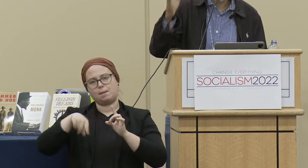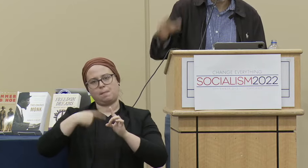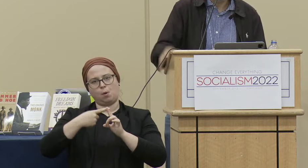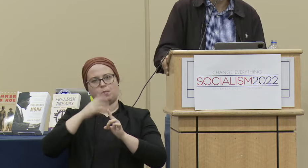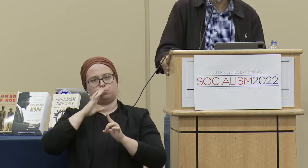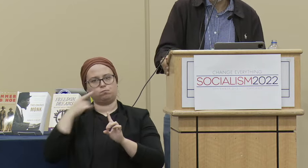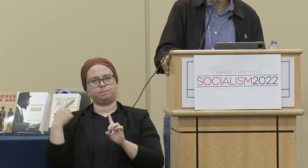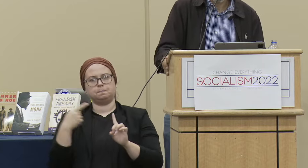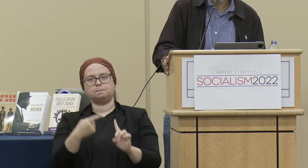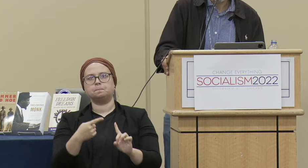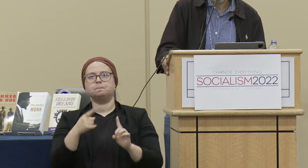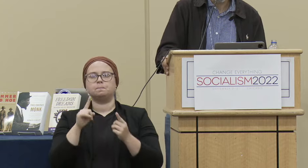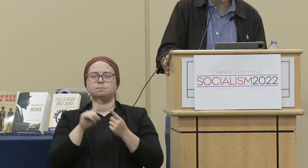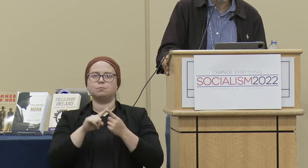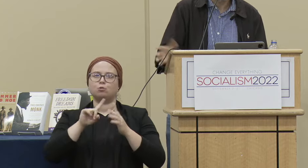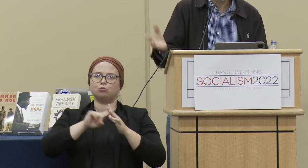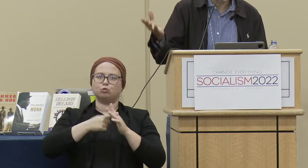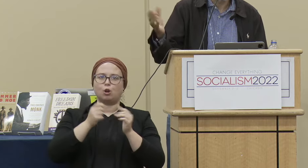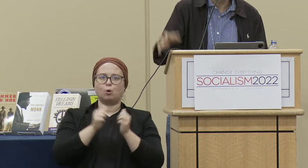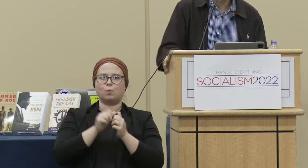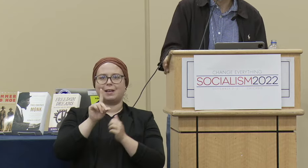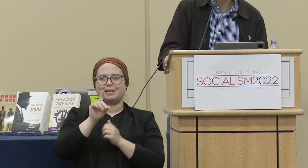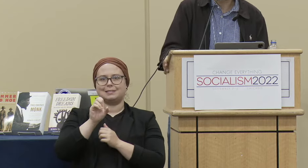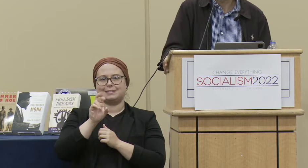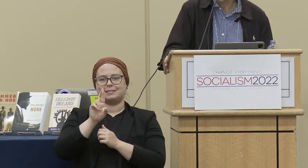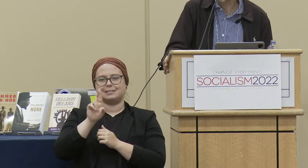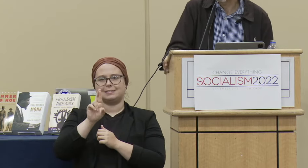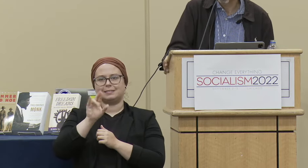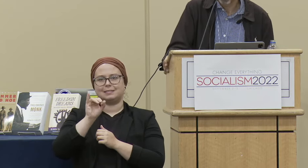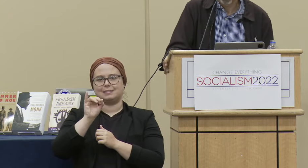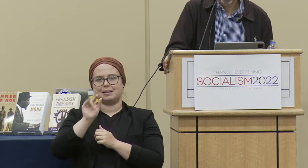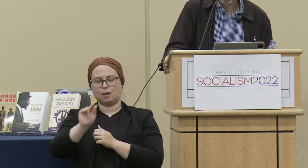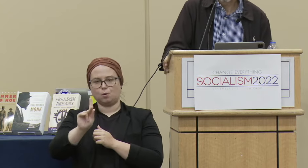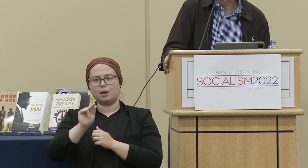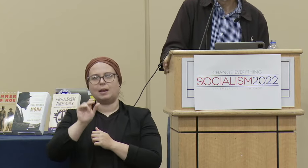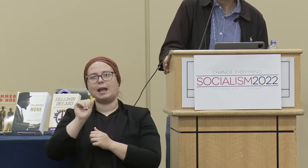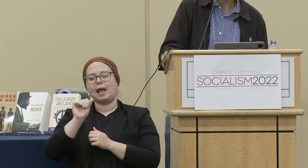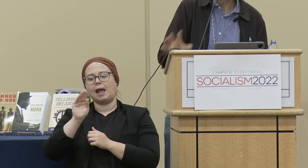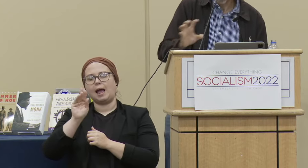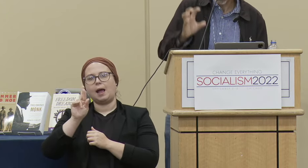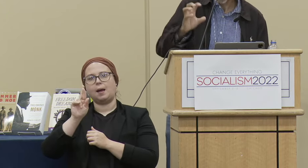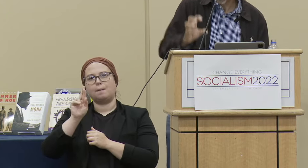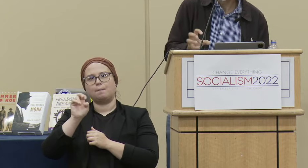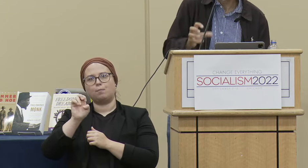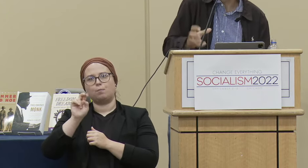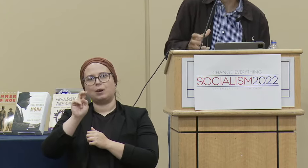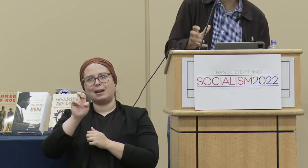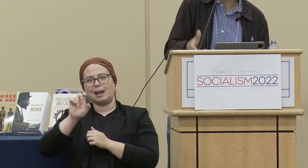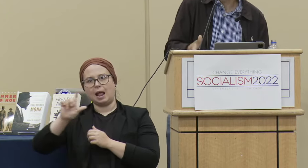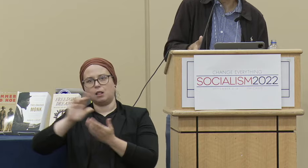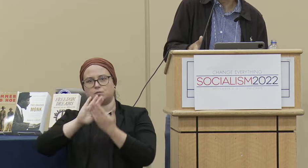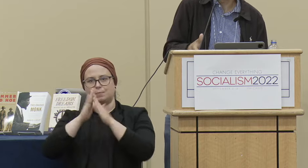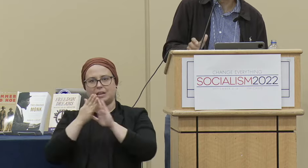this, but I would point you to start with Pernell's "Becoming